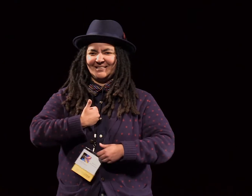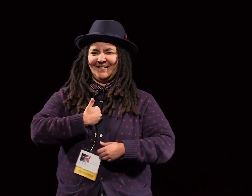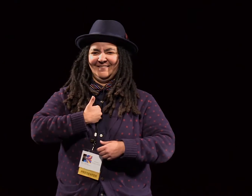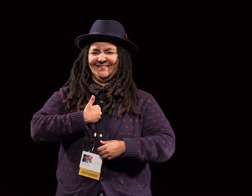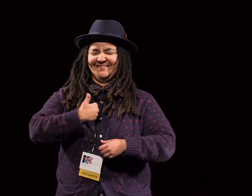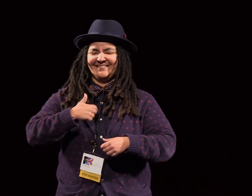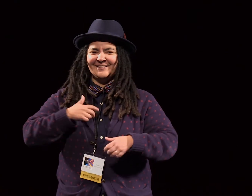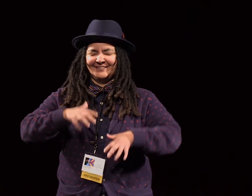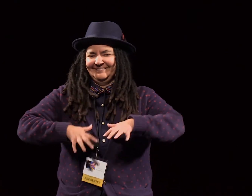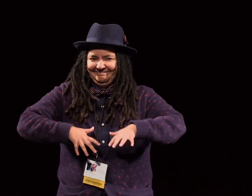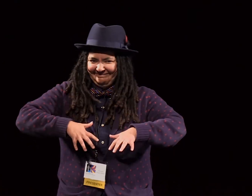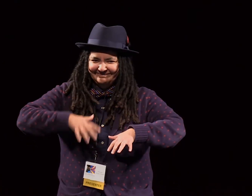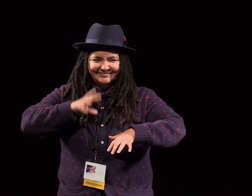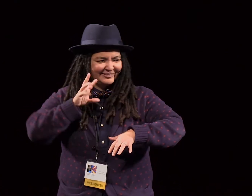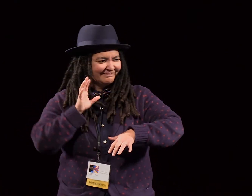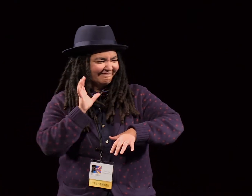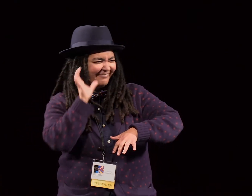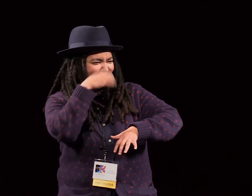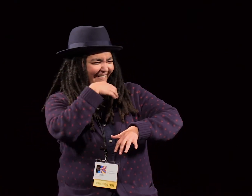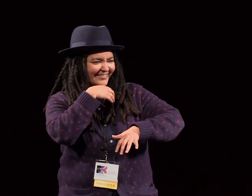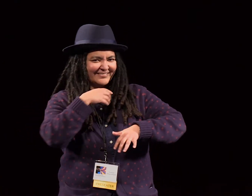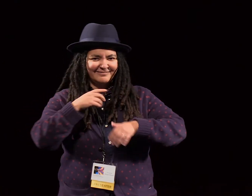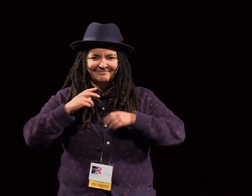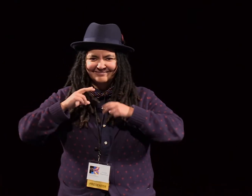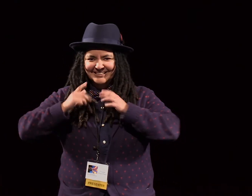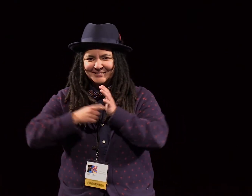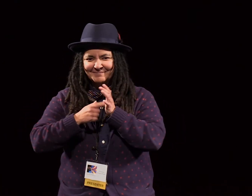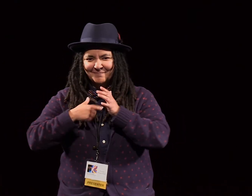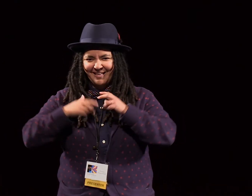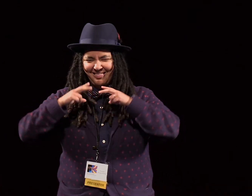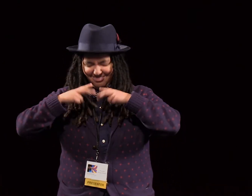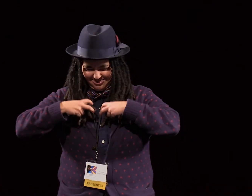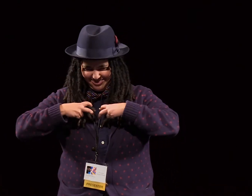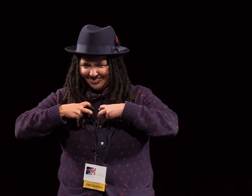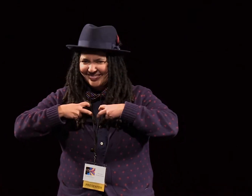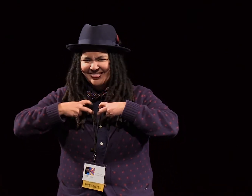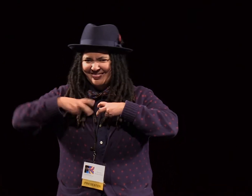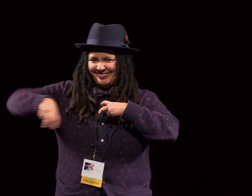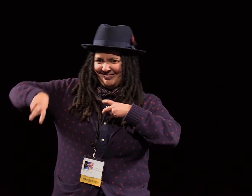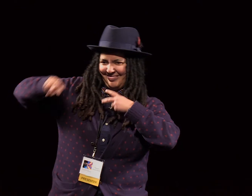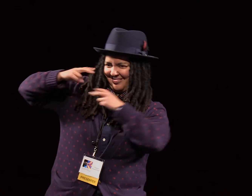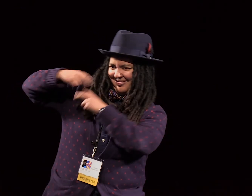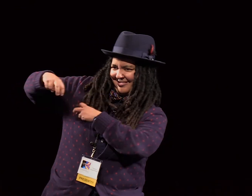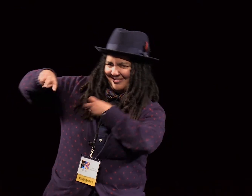and I think the reasoning for that is because it involves me. It's odd analyzing yourself.